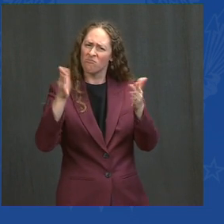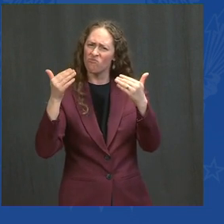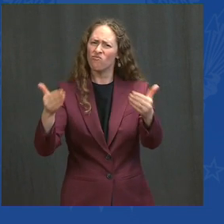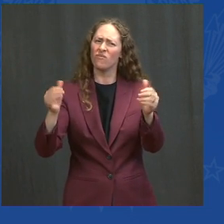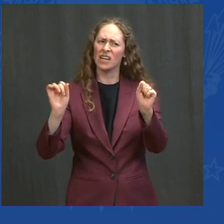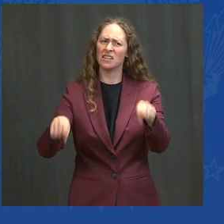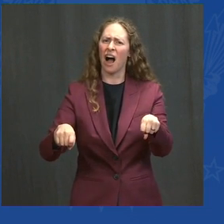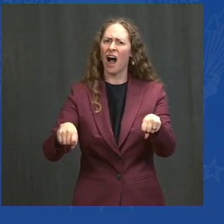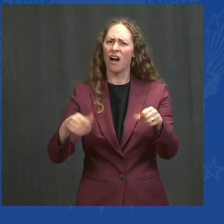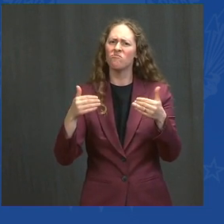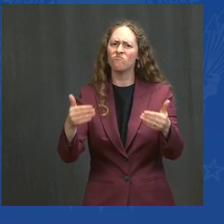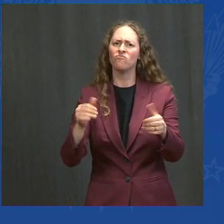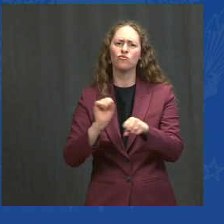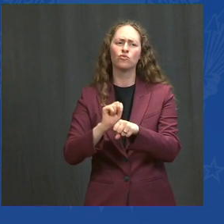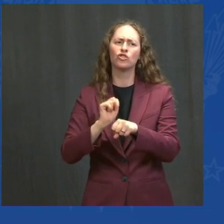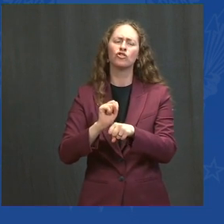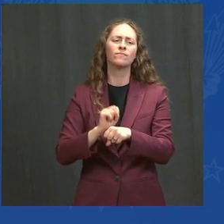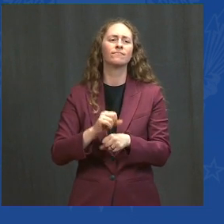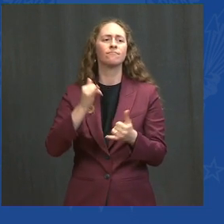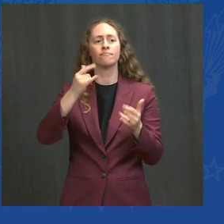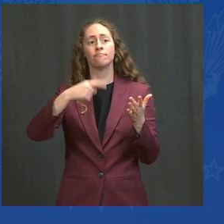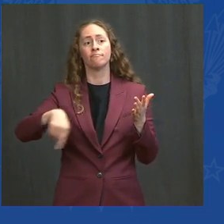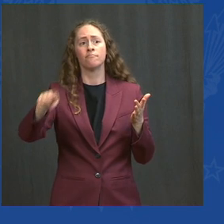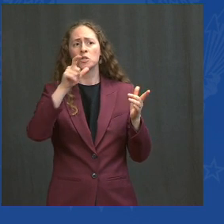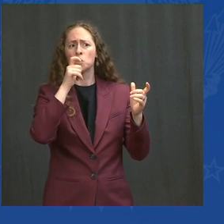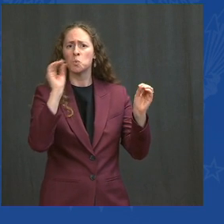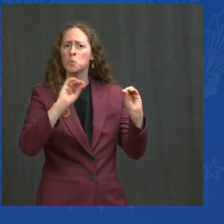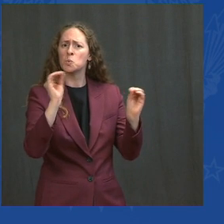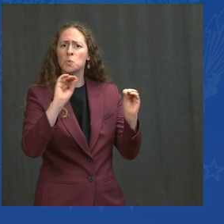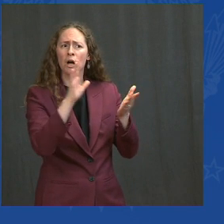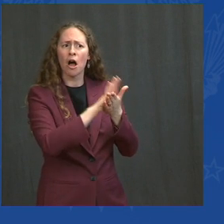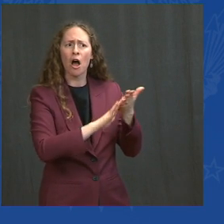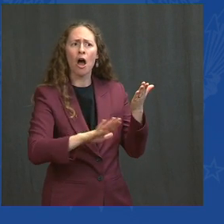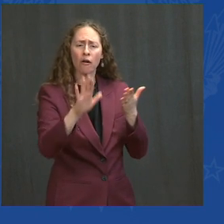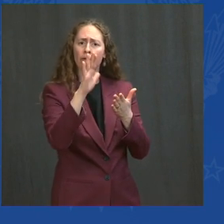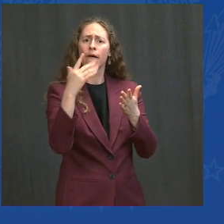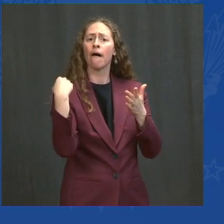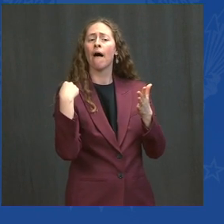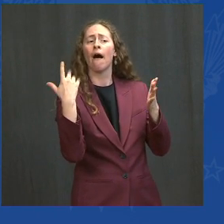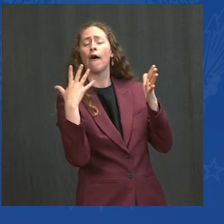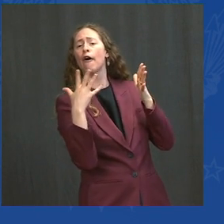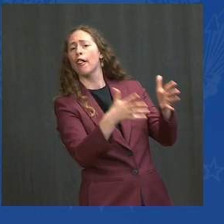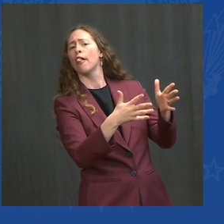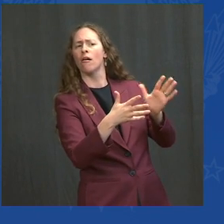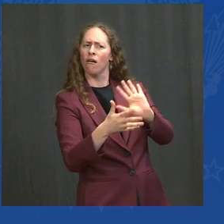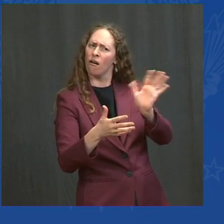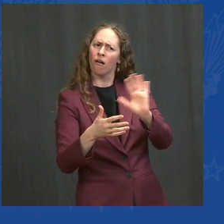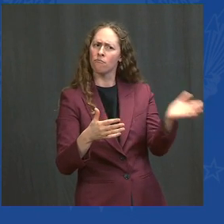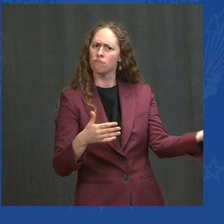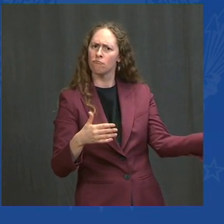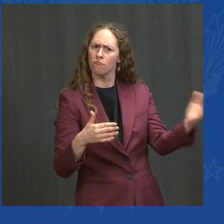The guys I grew up with in Scranton and Claymont are being left behind. This is the answer for good-paying jobs.